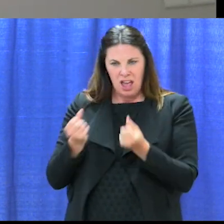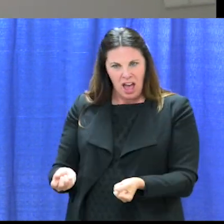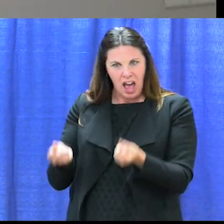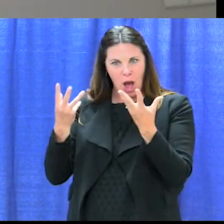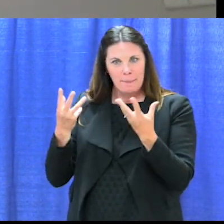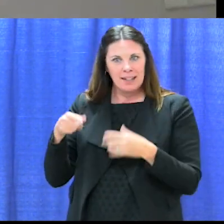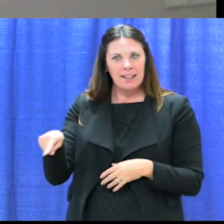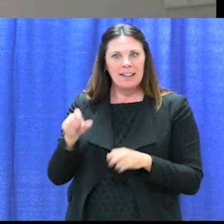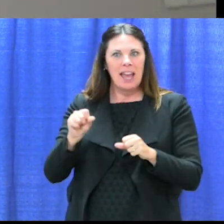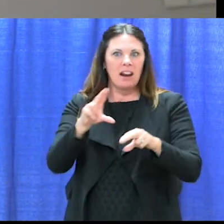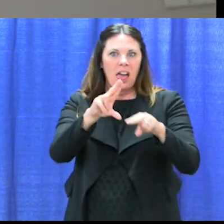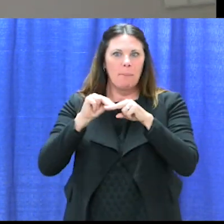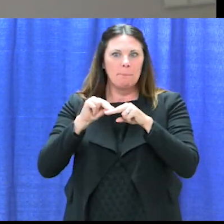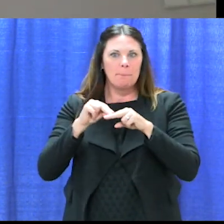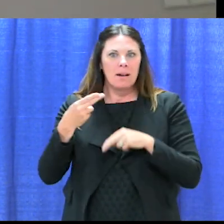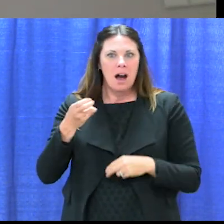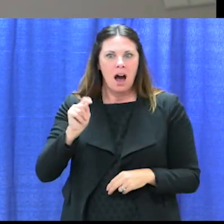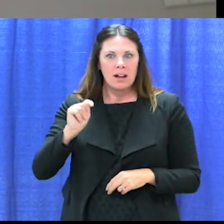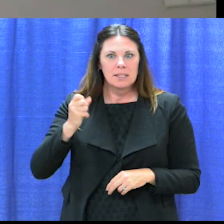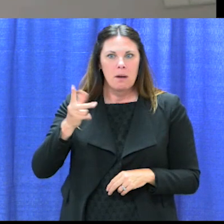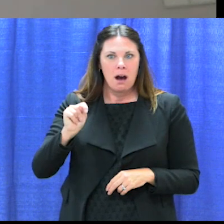And then the same questions dealing with the education programs.